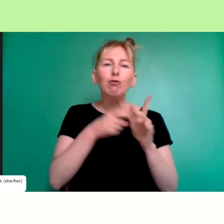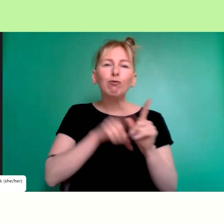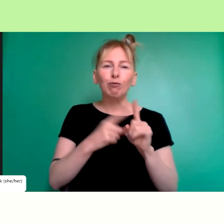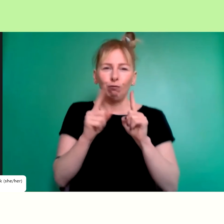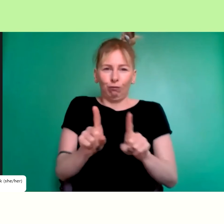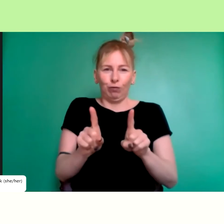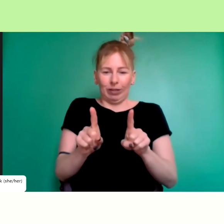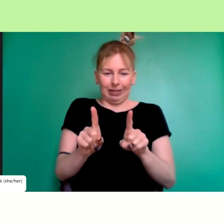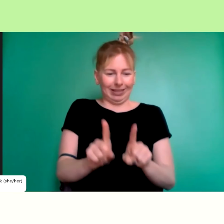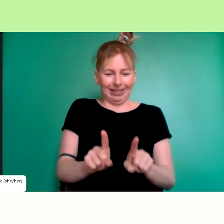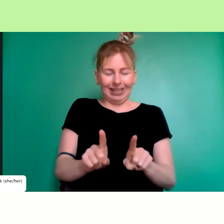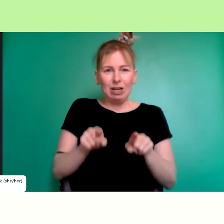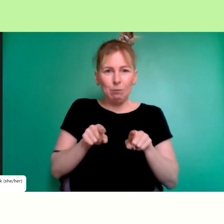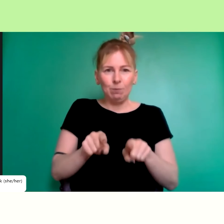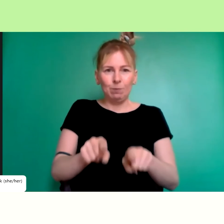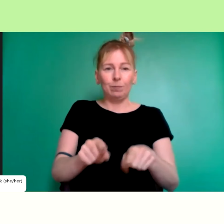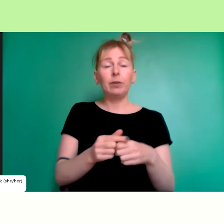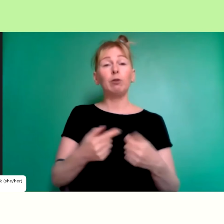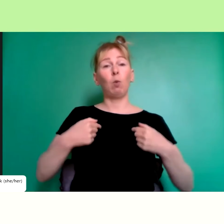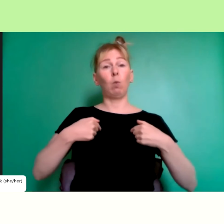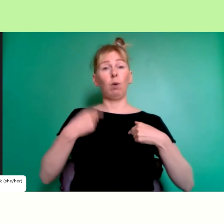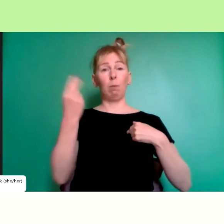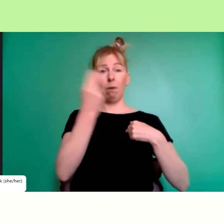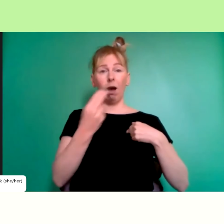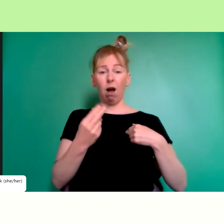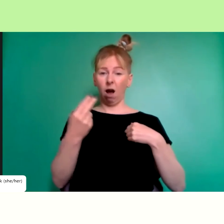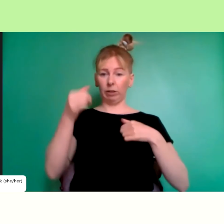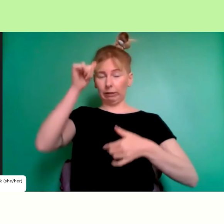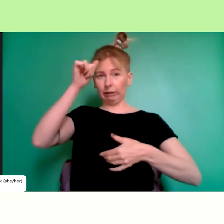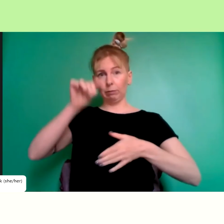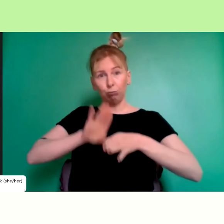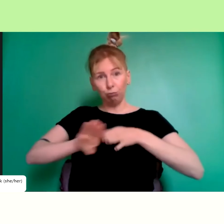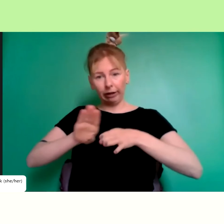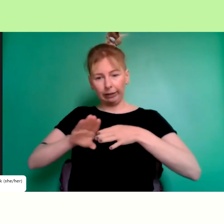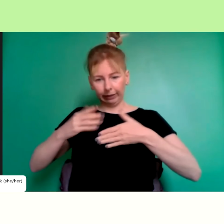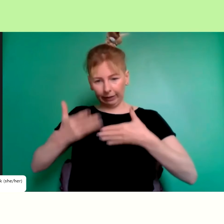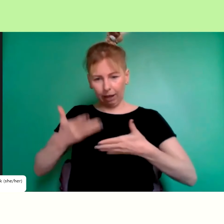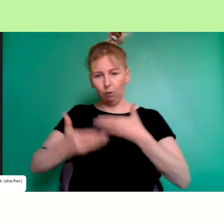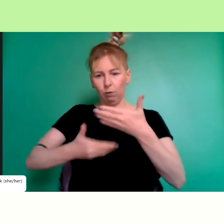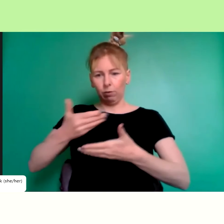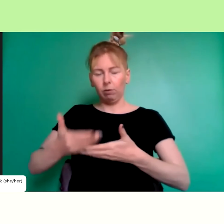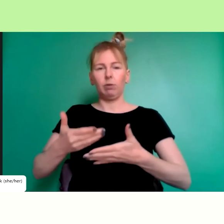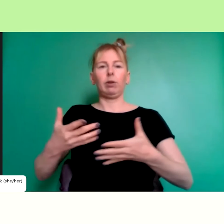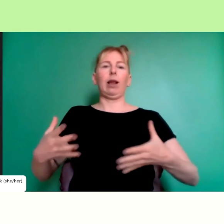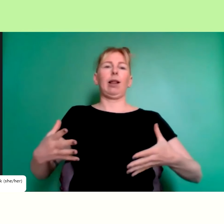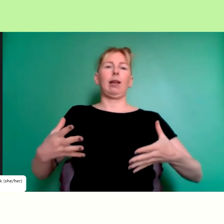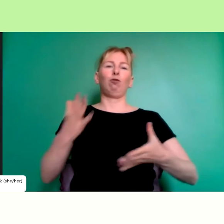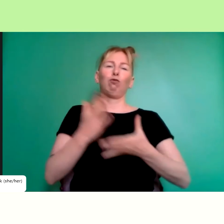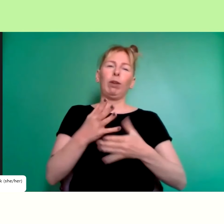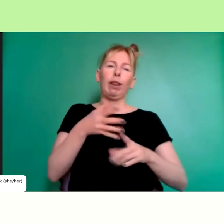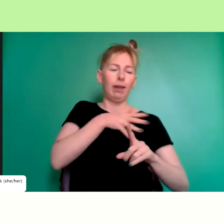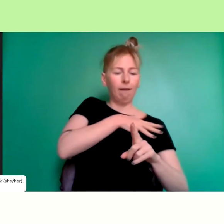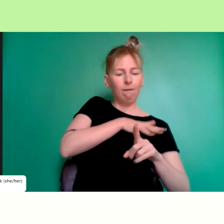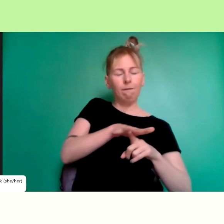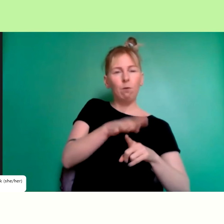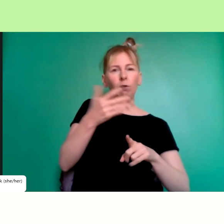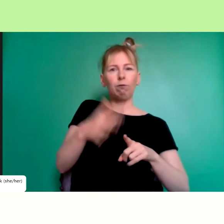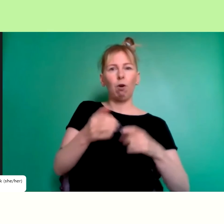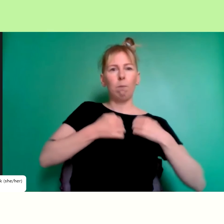been informed by these early legal experiences. And I've been exploring how we can at least why